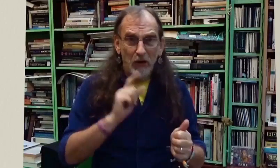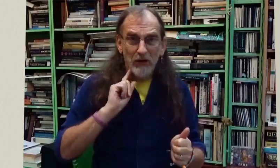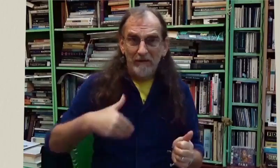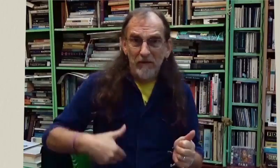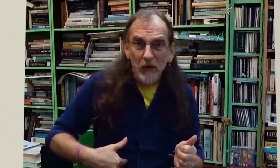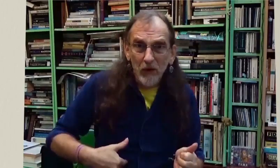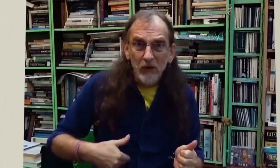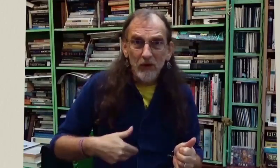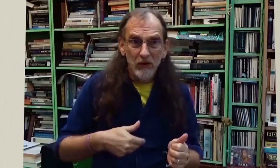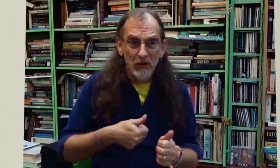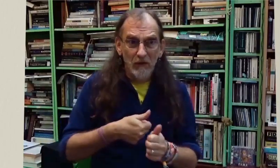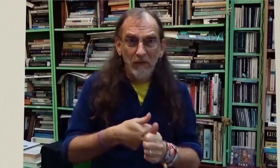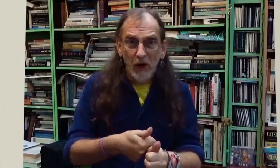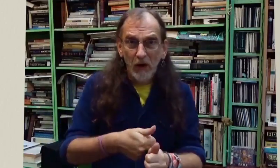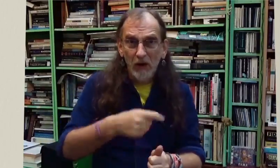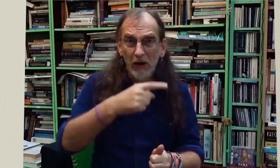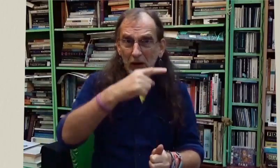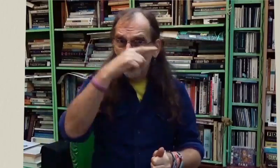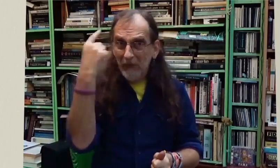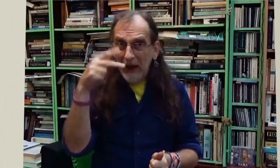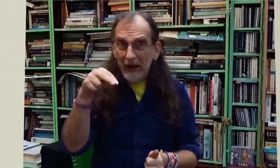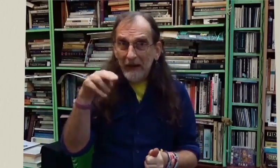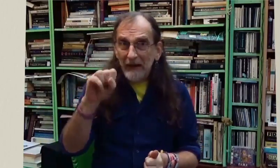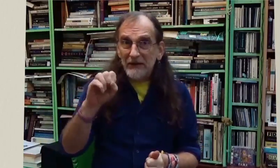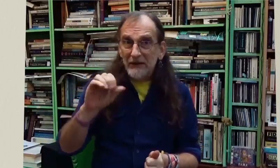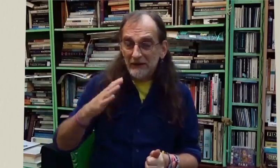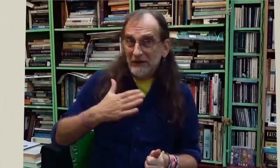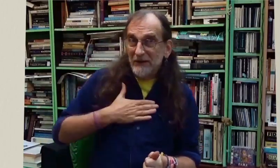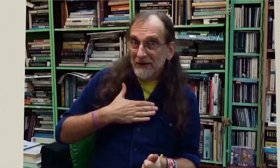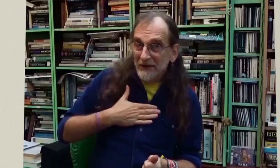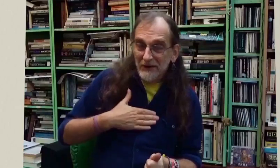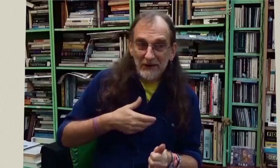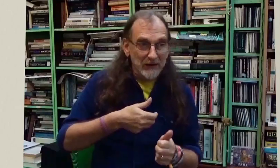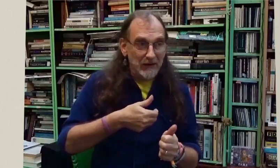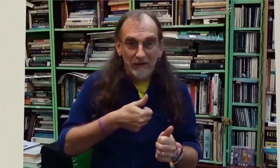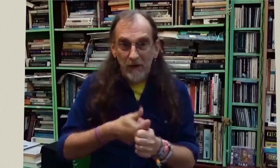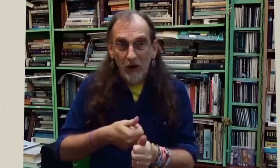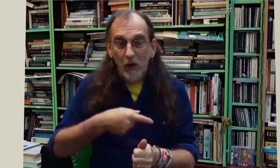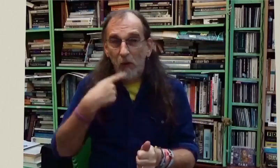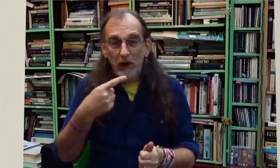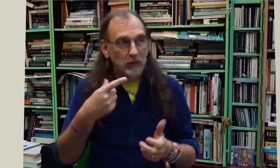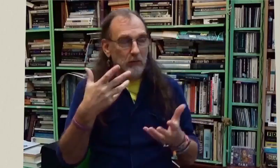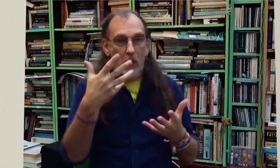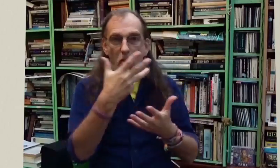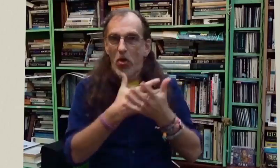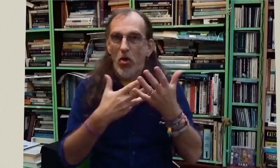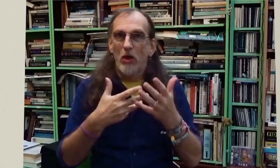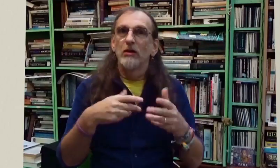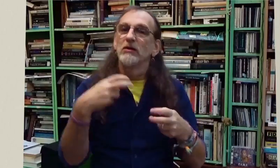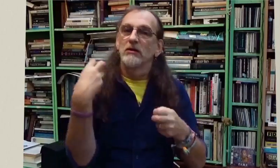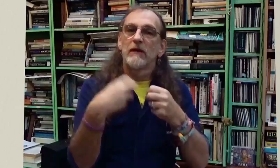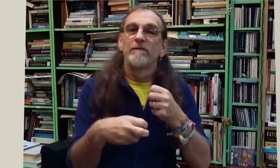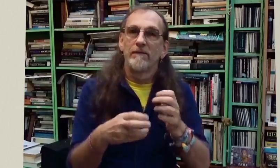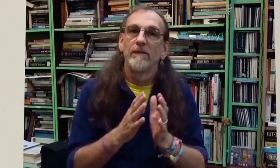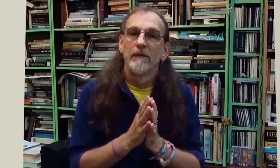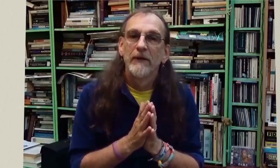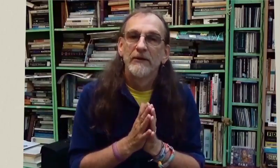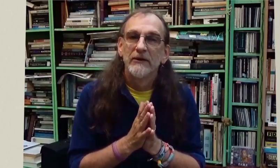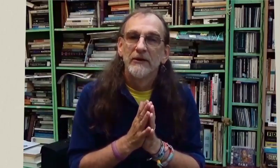no clear path as to which should be primary at any given time.